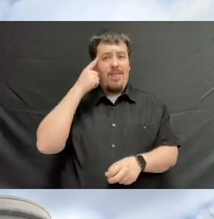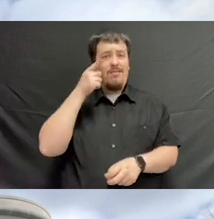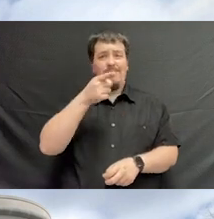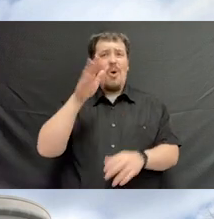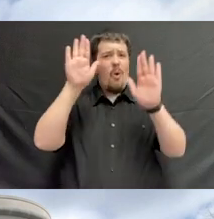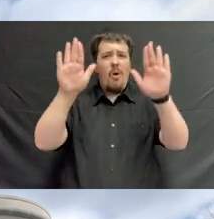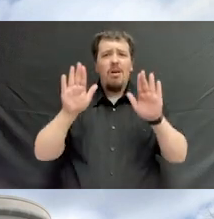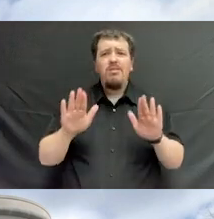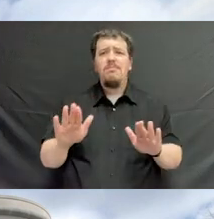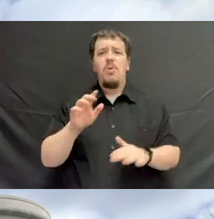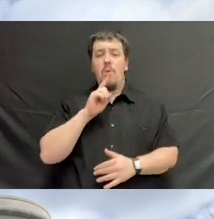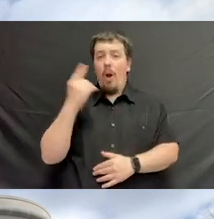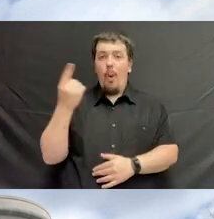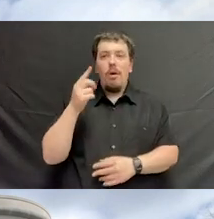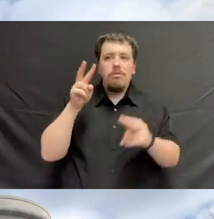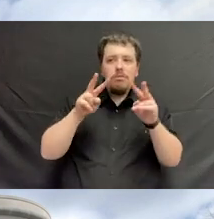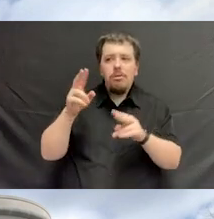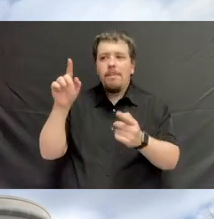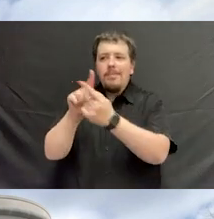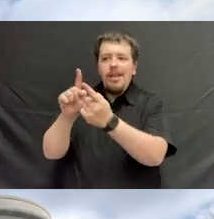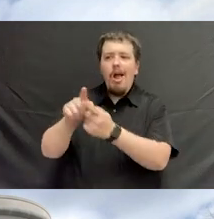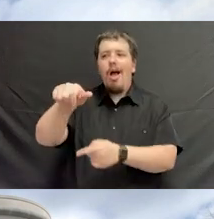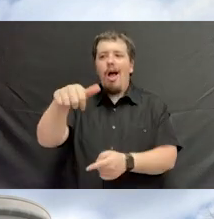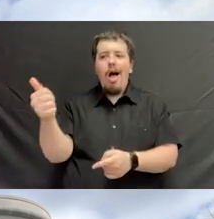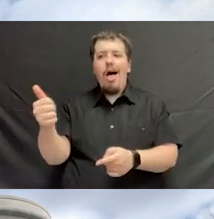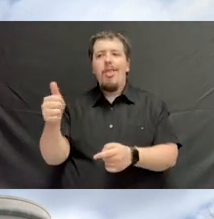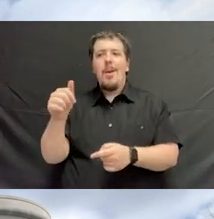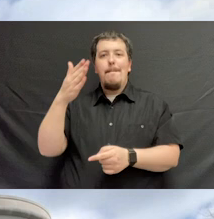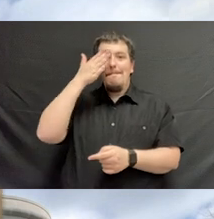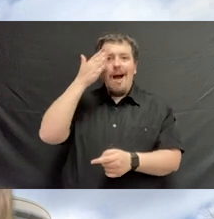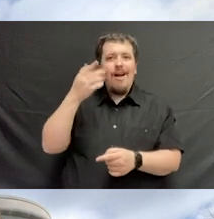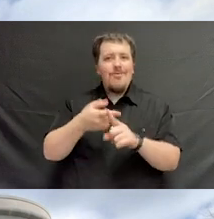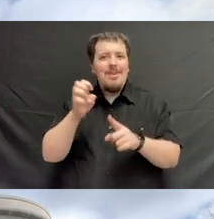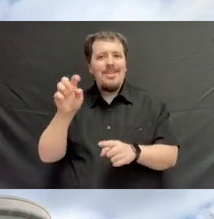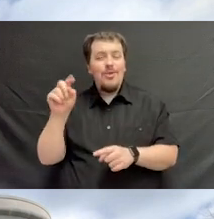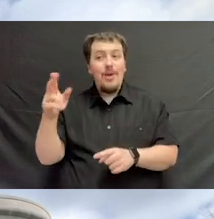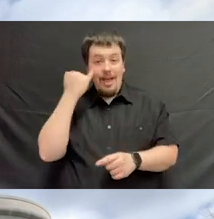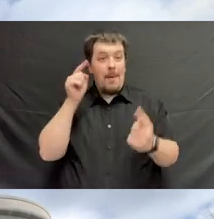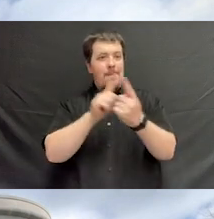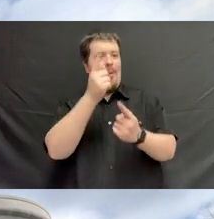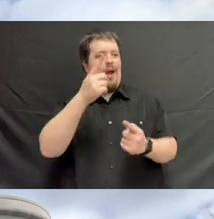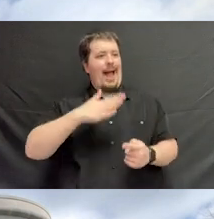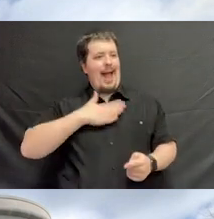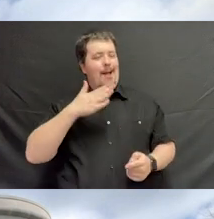I'm always looking for Bucs out there. And when I run into one, I'm happy to sit down and chew the fat with them